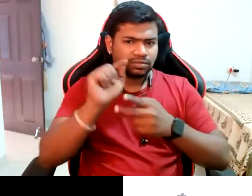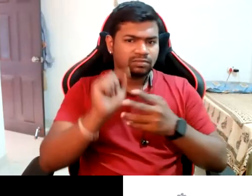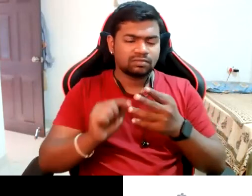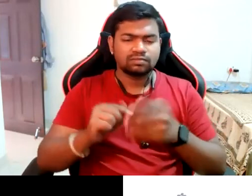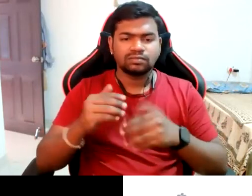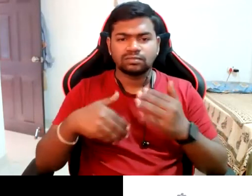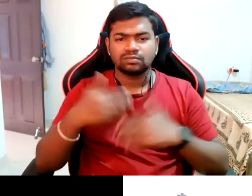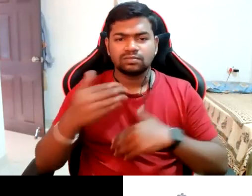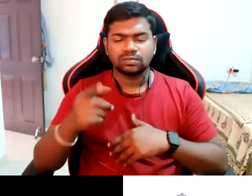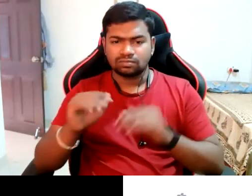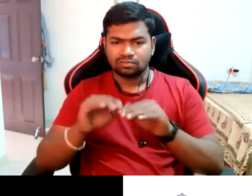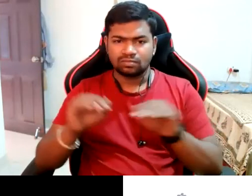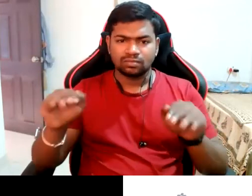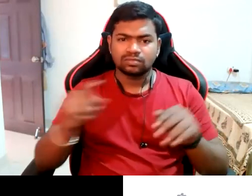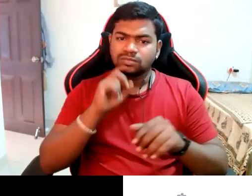then candidates were asked to come to our chennai office for further round of interviews.